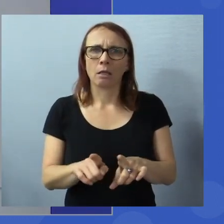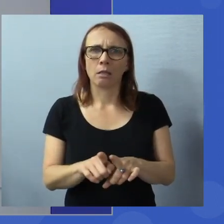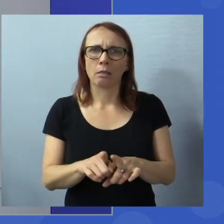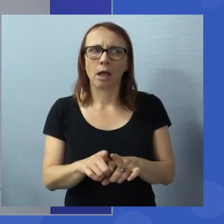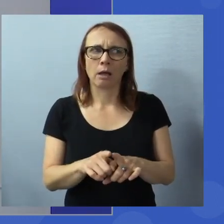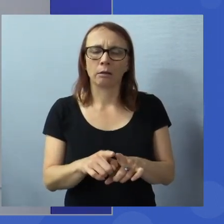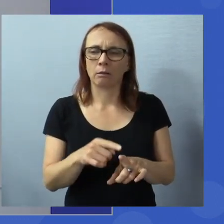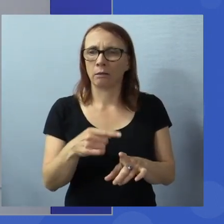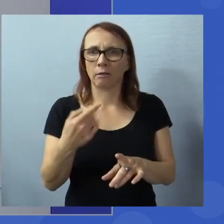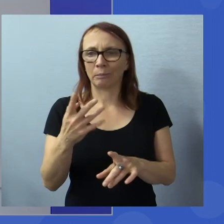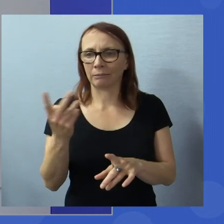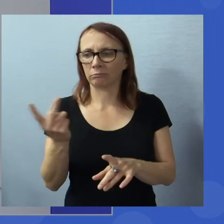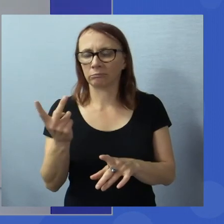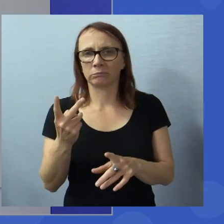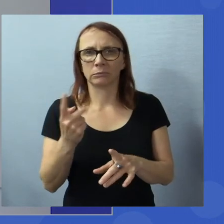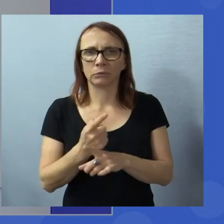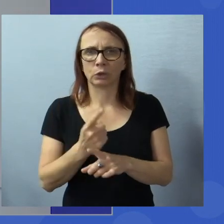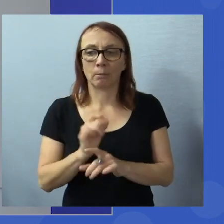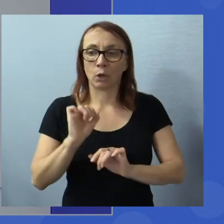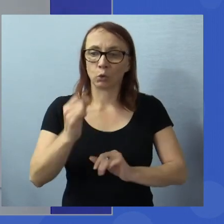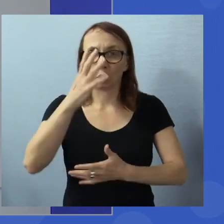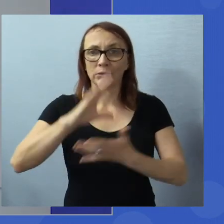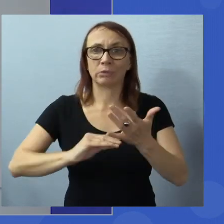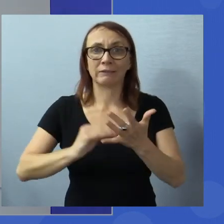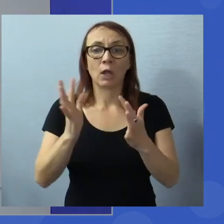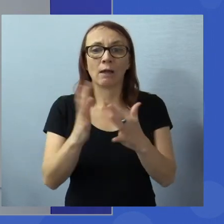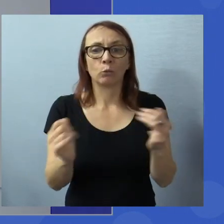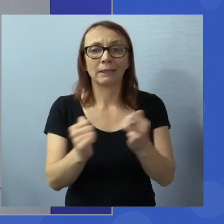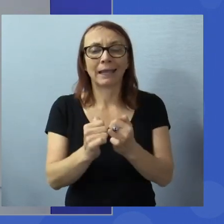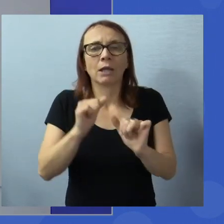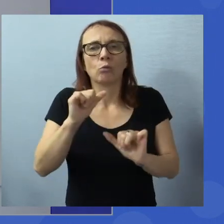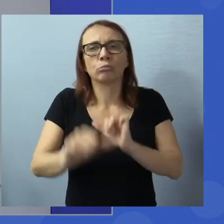with you and your experience of the process this weekend some members have